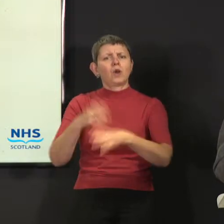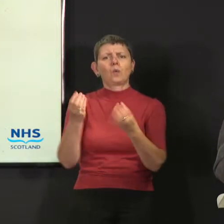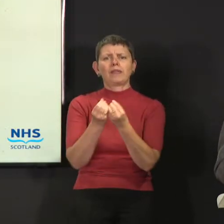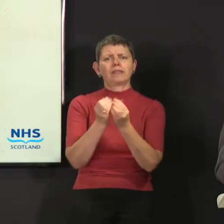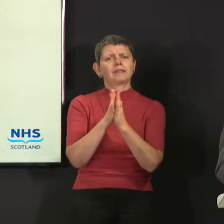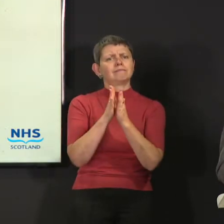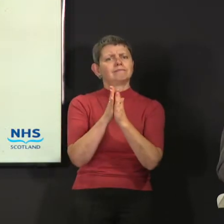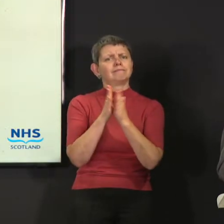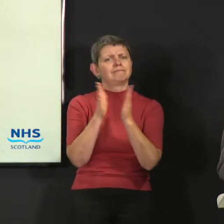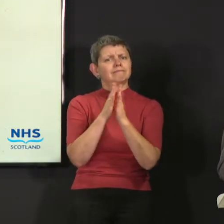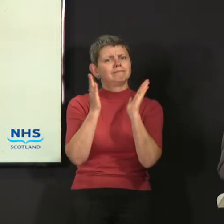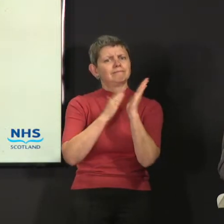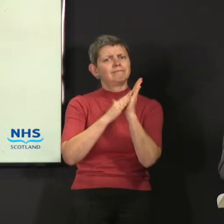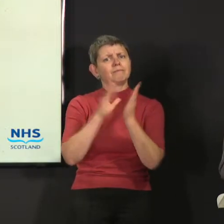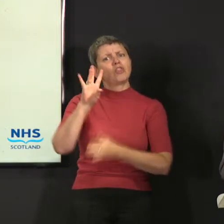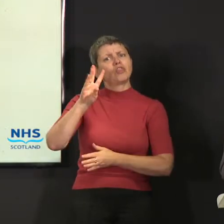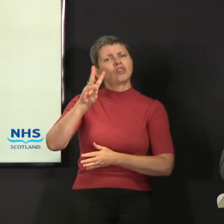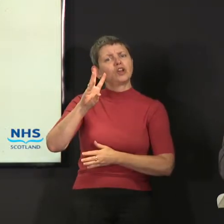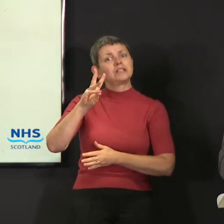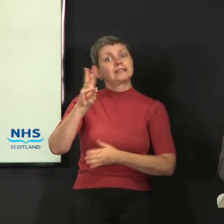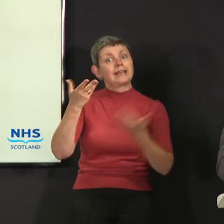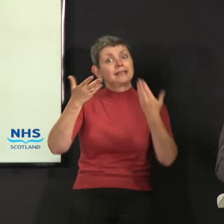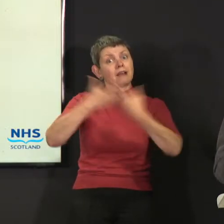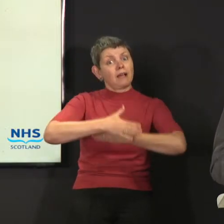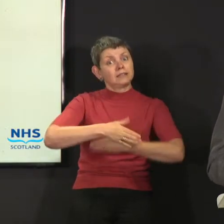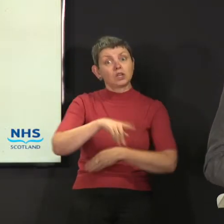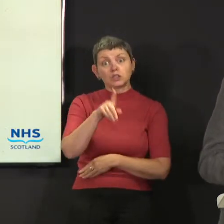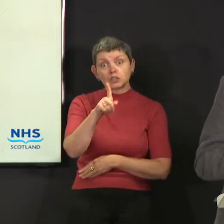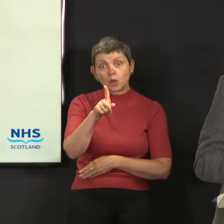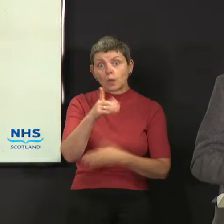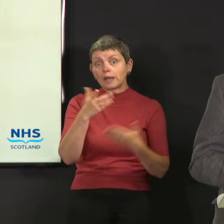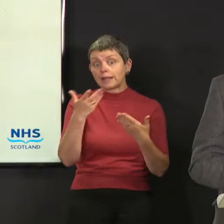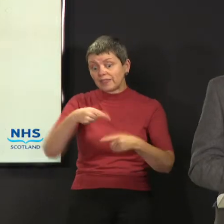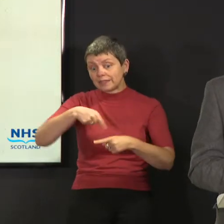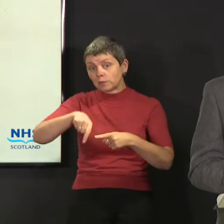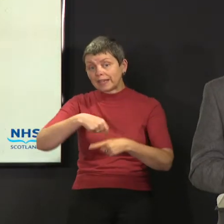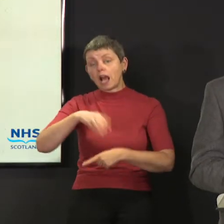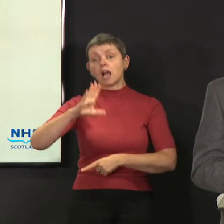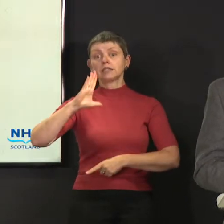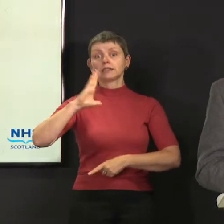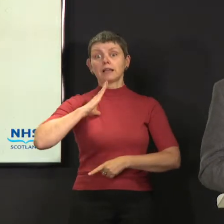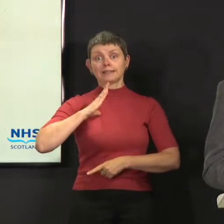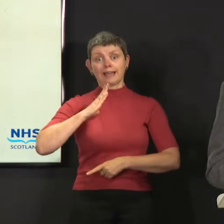Heroes on Thursday evenings so on Sunday evening, Sunday evening at 5 o'clock we